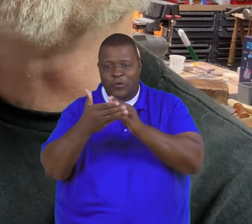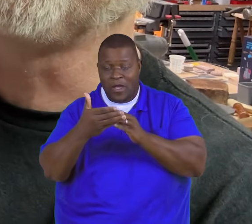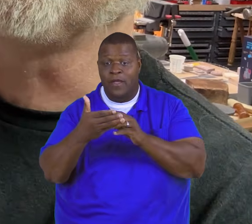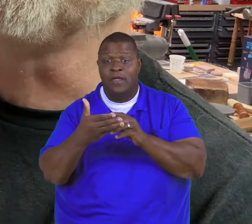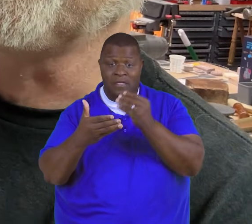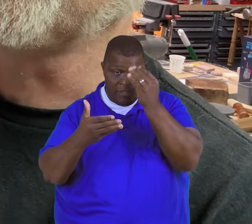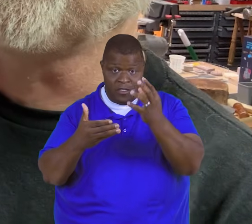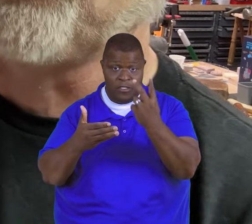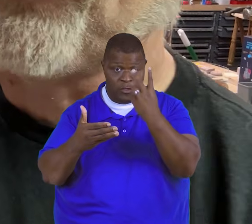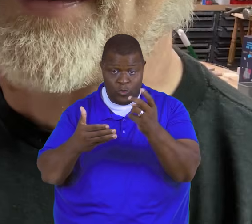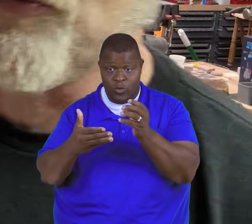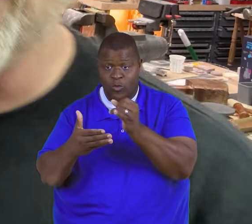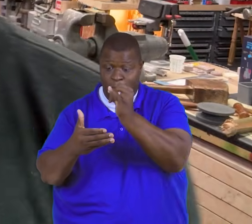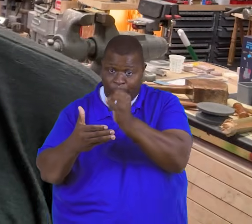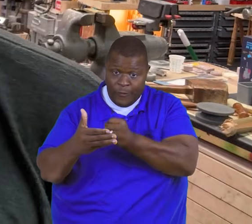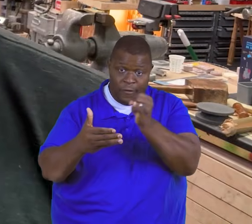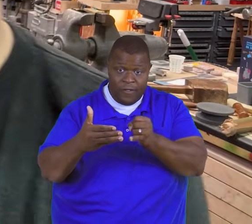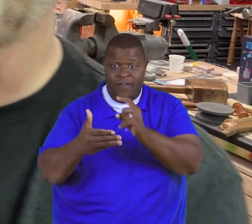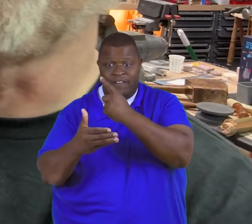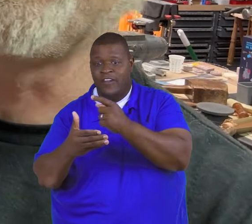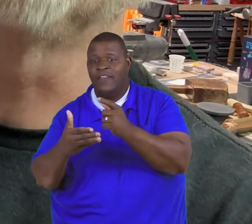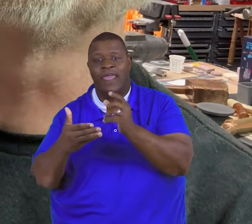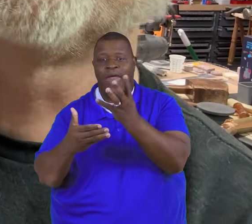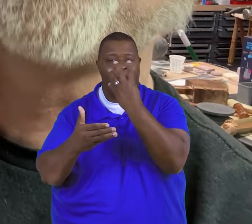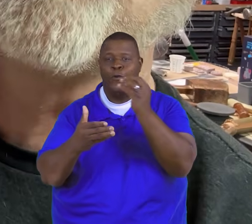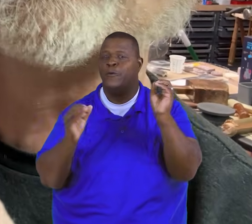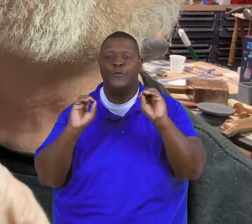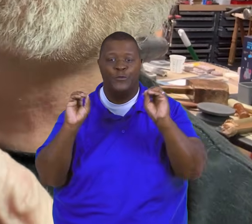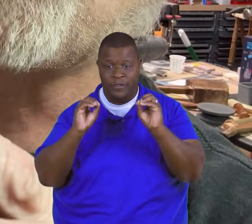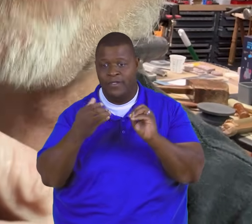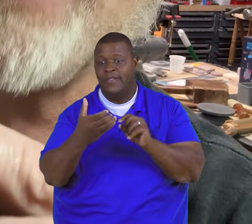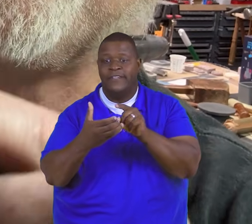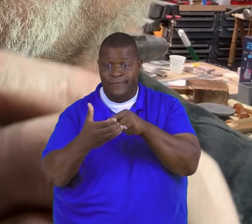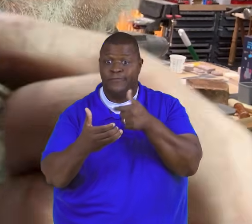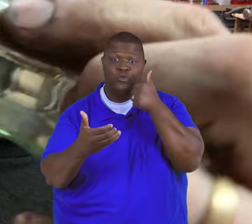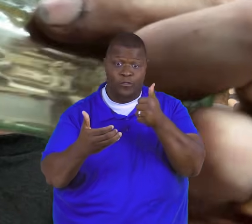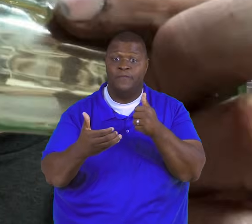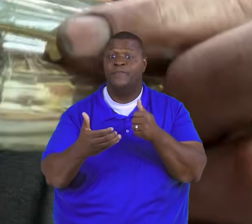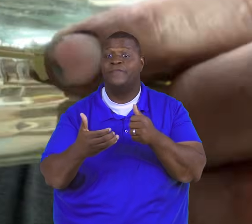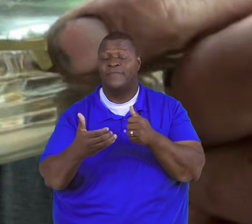I will will tell you that I cut two slots. One, I accidentally forgot to turn on the camera. The first slot went stupendously well!